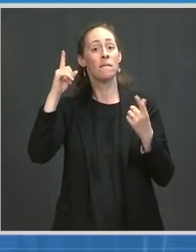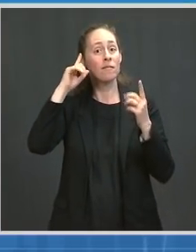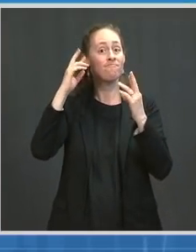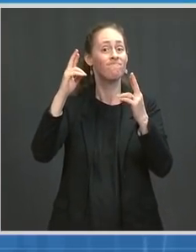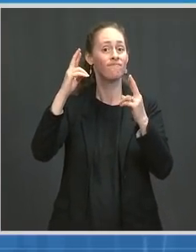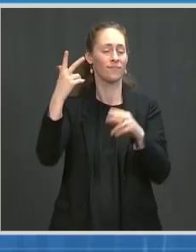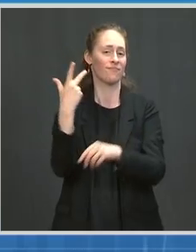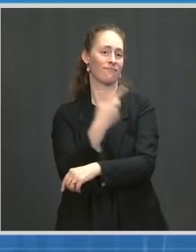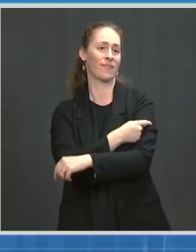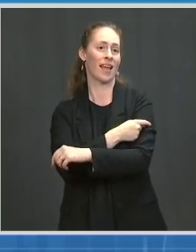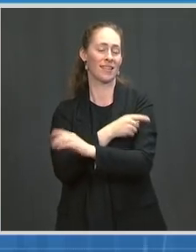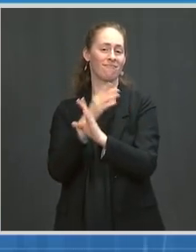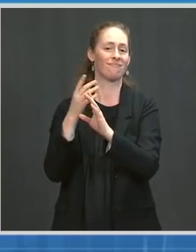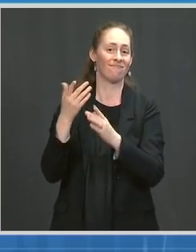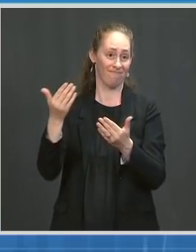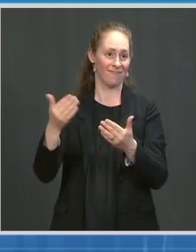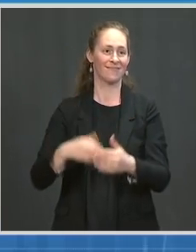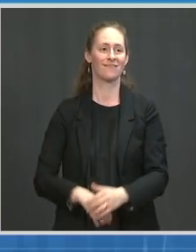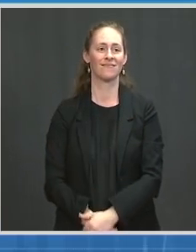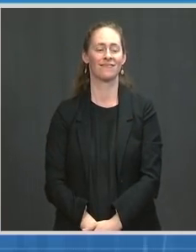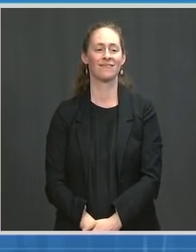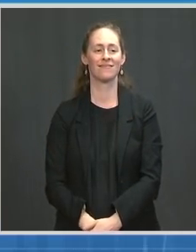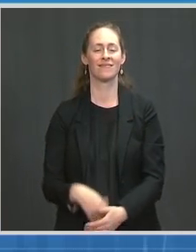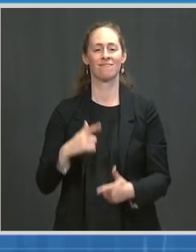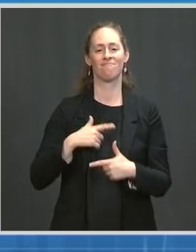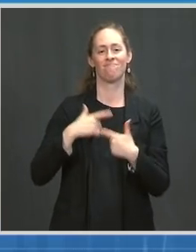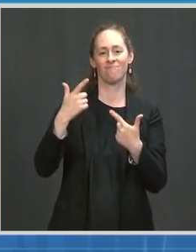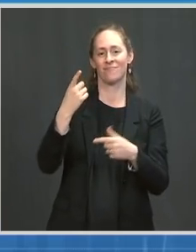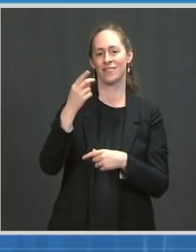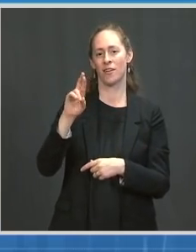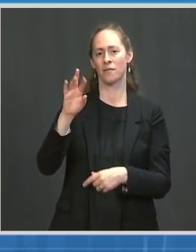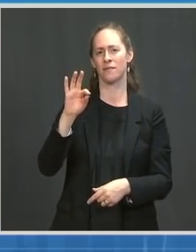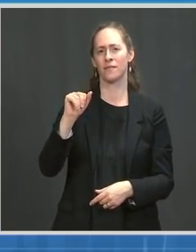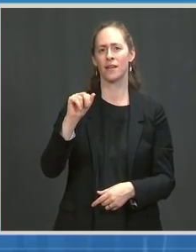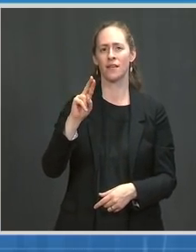I'll now turn things over to Dr. Fauci. Dr. Fauci: Thank you very much, Dr. Walensky.